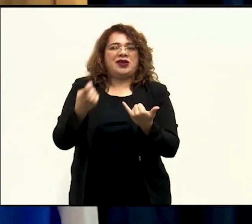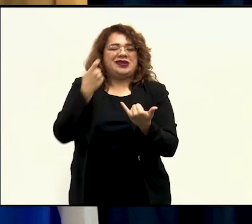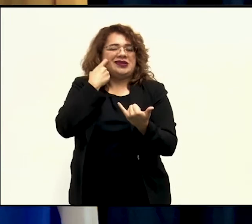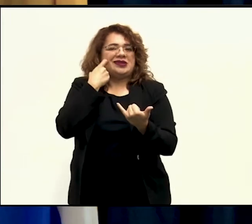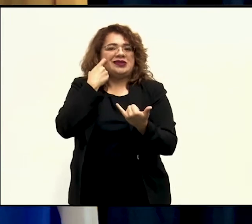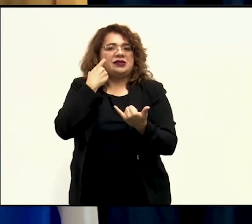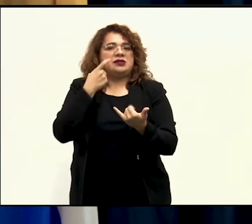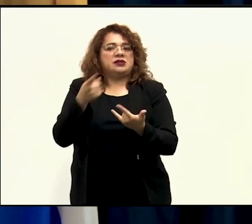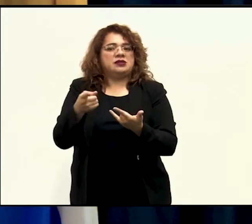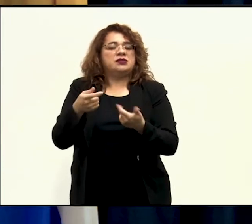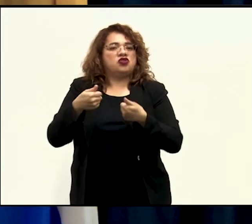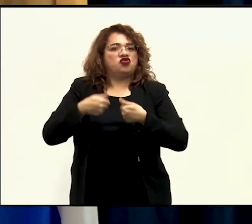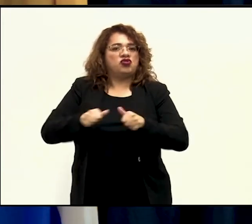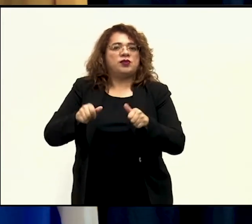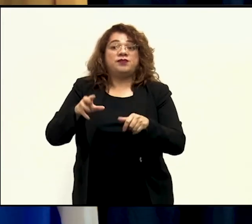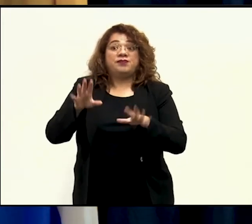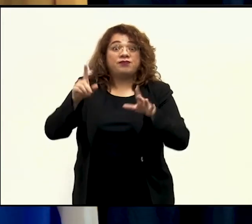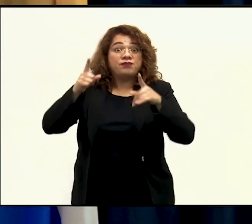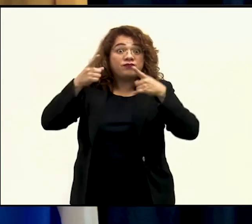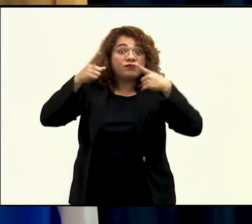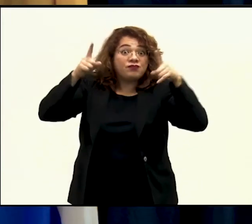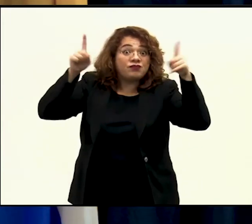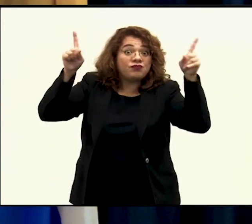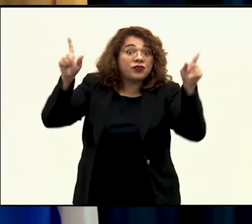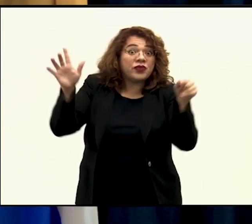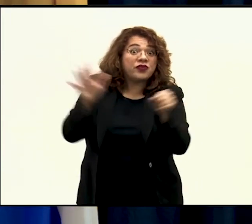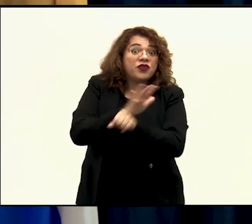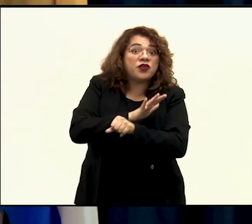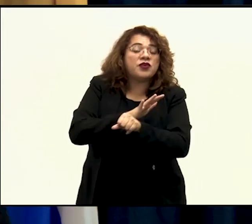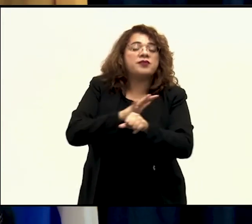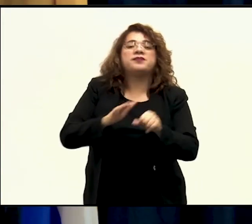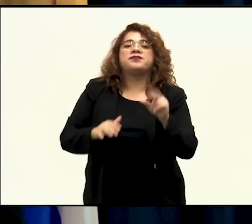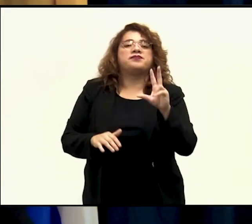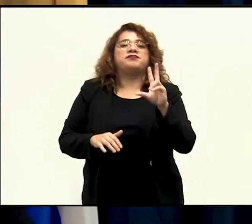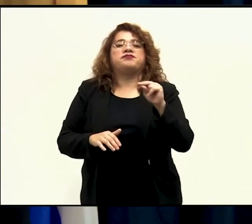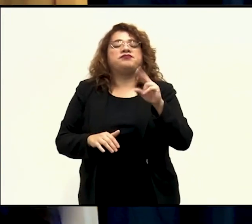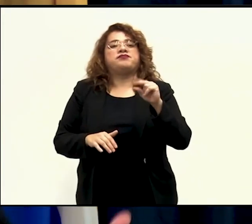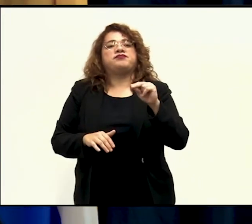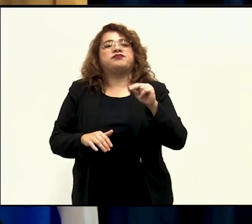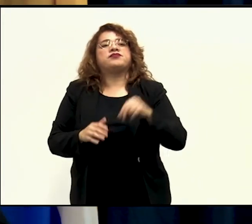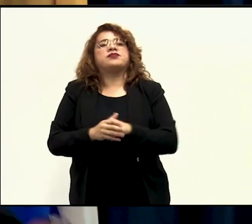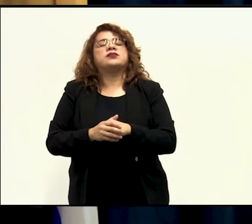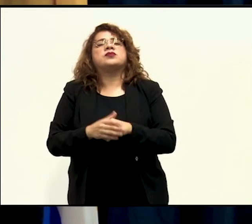has been, it has not succeeded to the point where where there has been the right partner